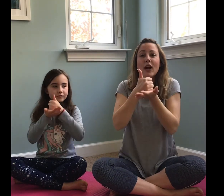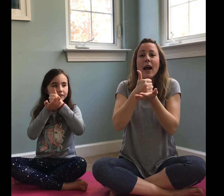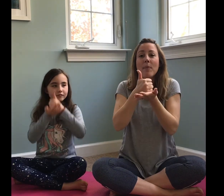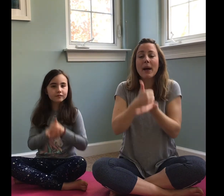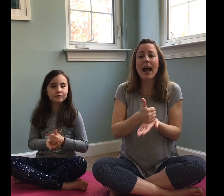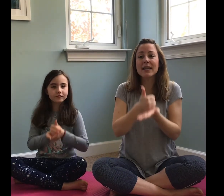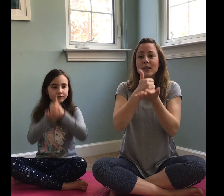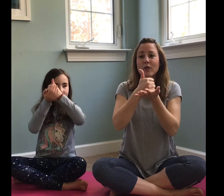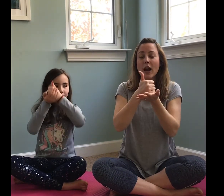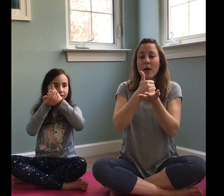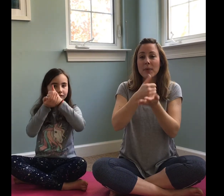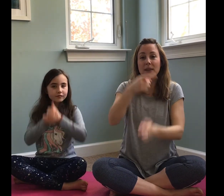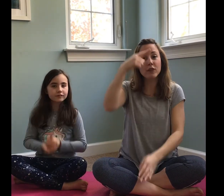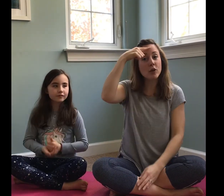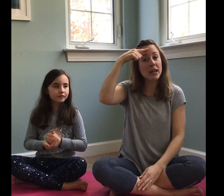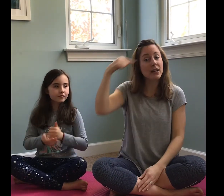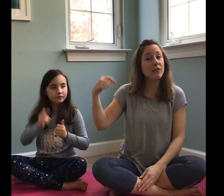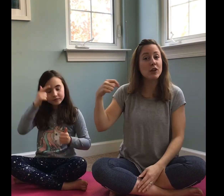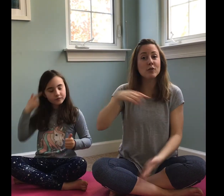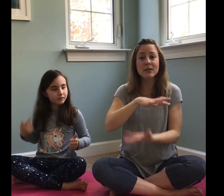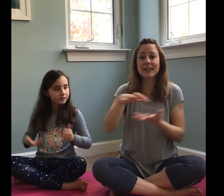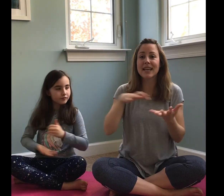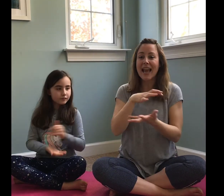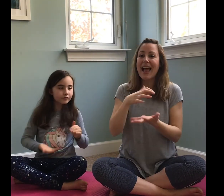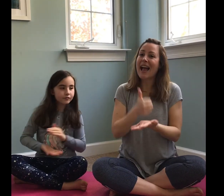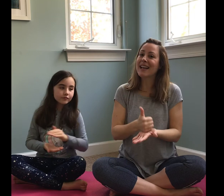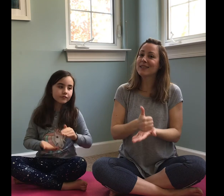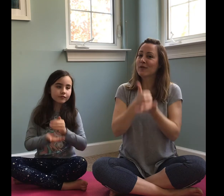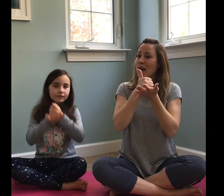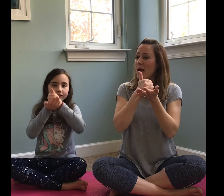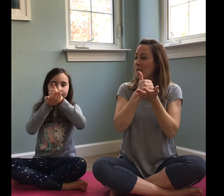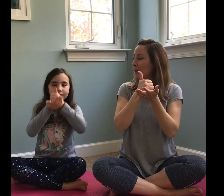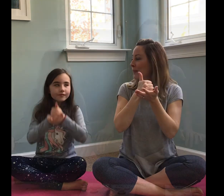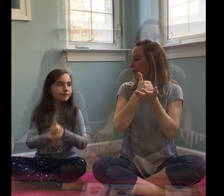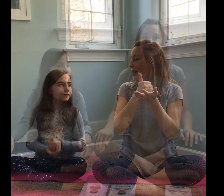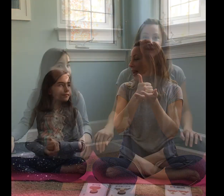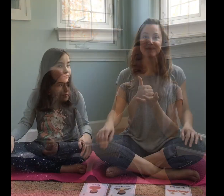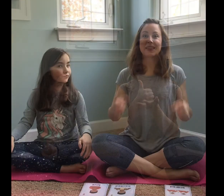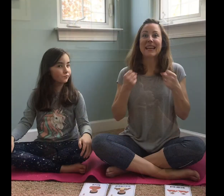ask for help ask for help if you're confused ask for help